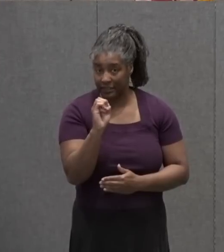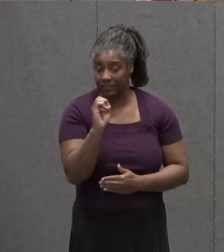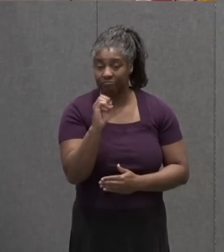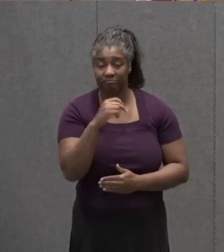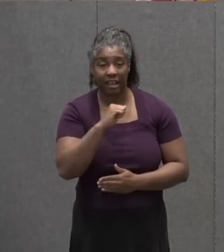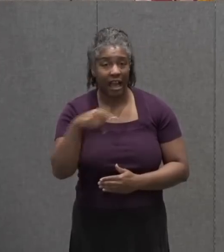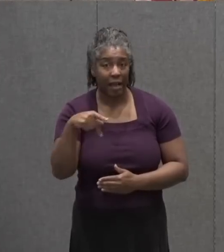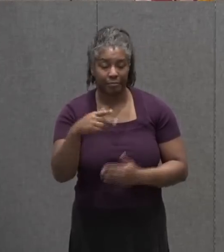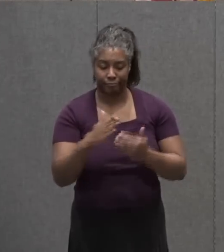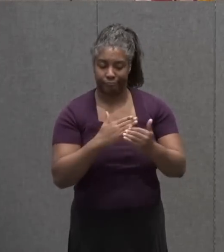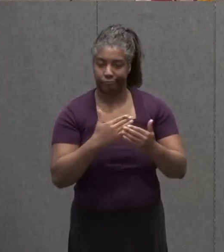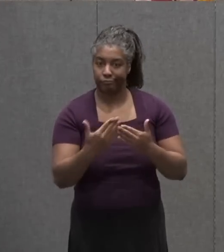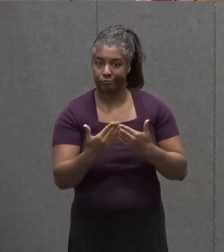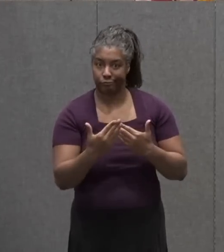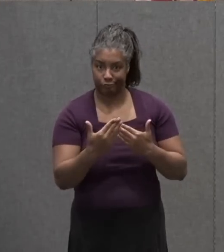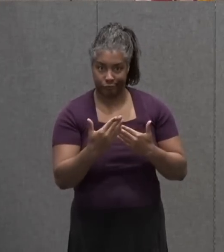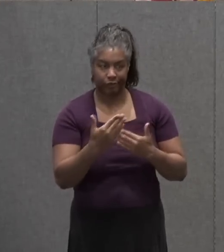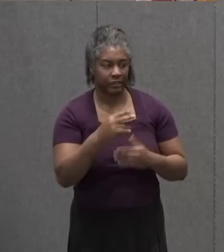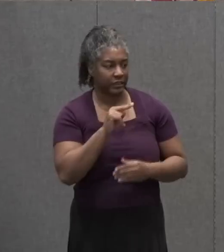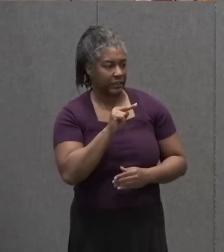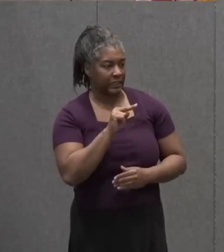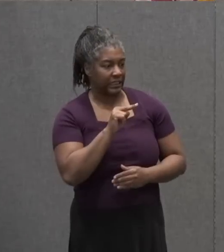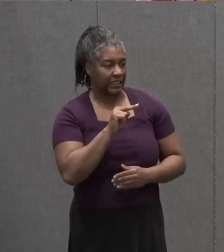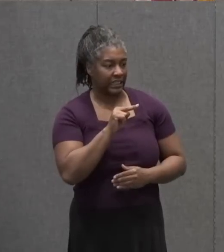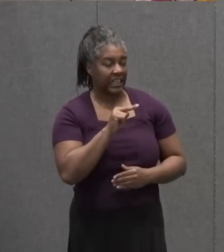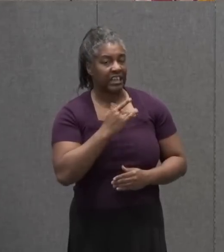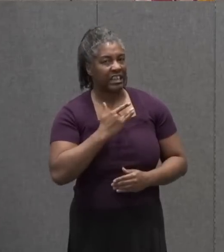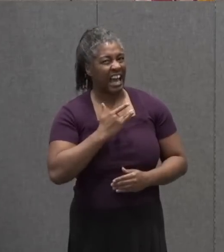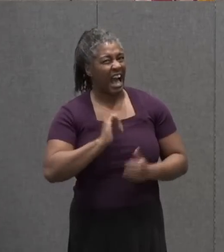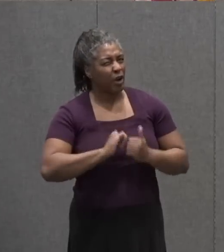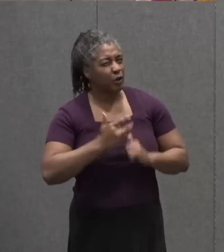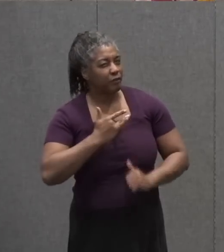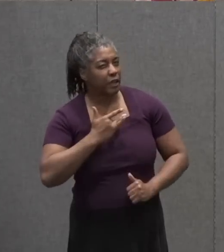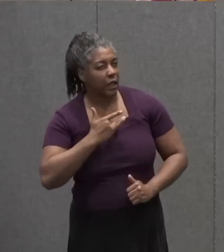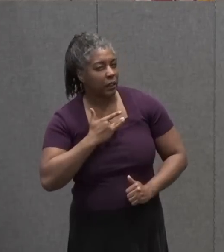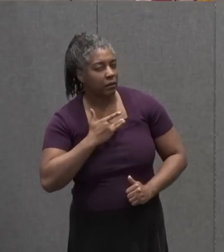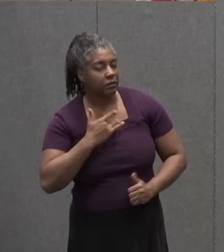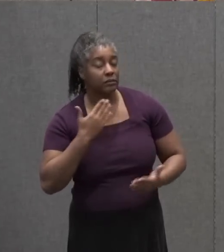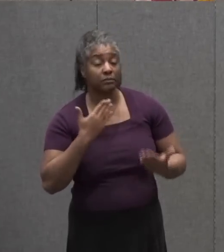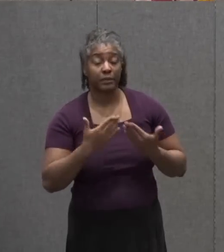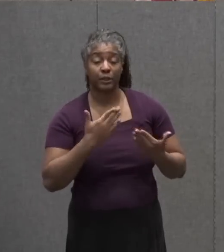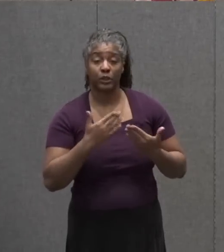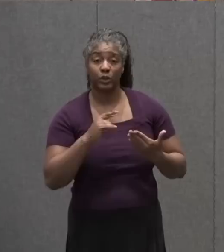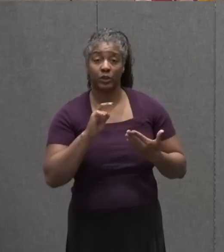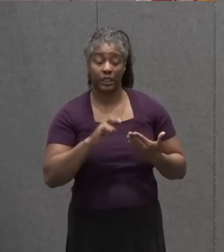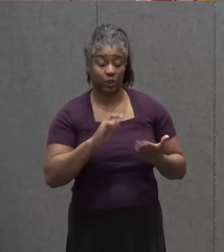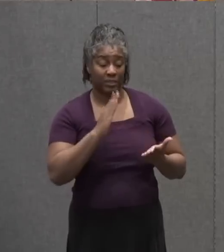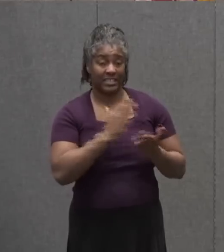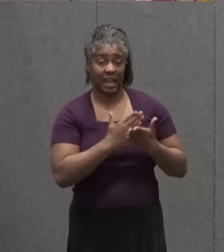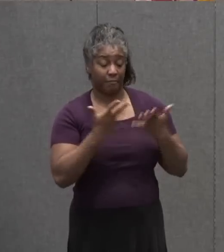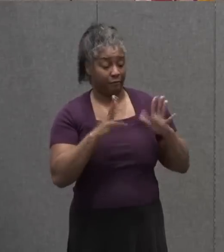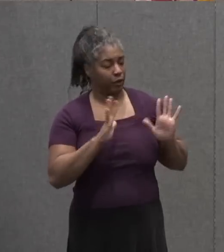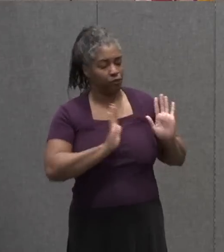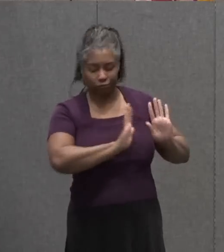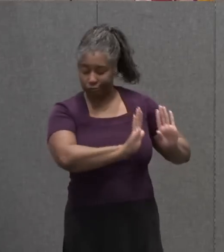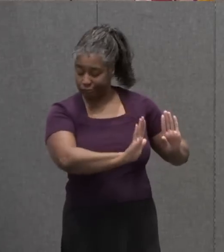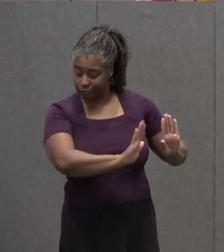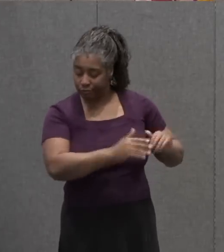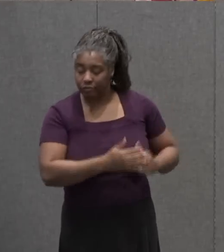and tell an adult, slow down and maybe get help or go on the website.